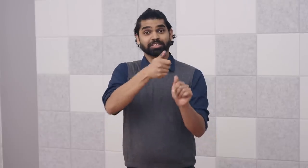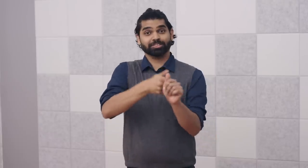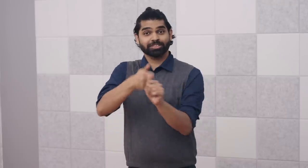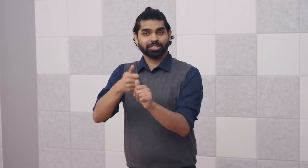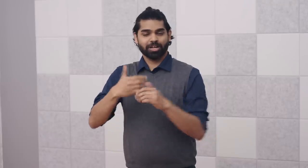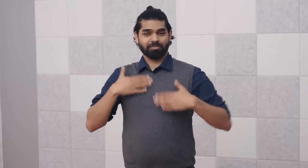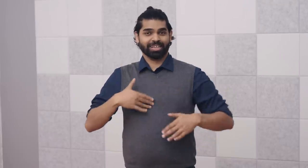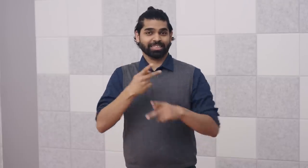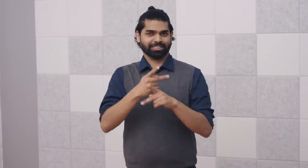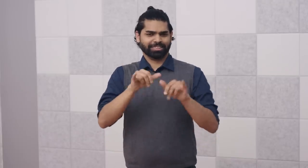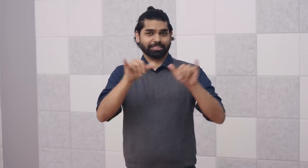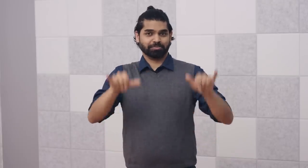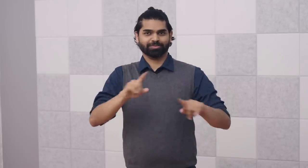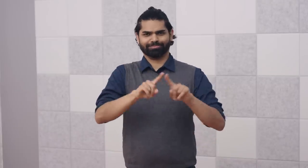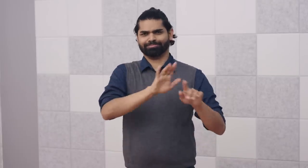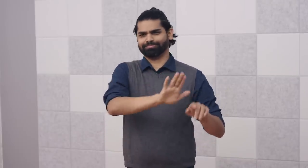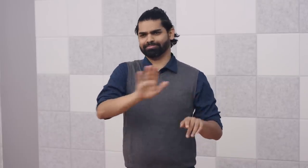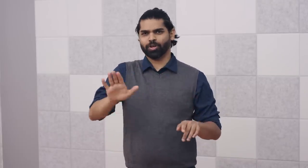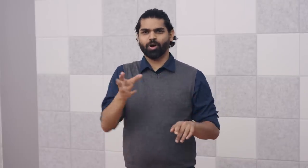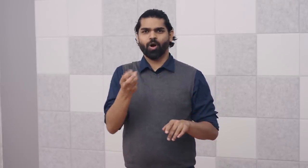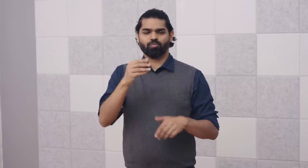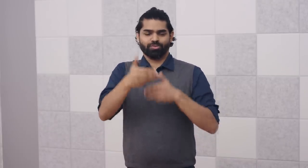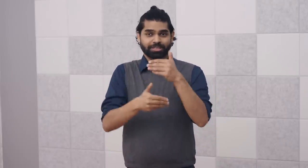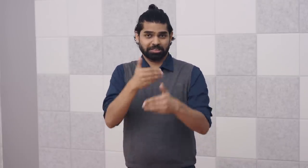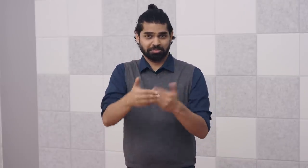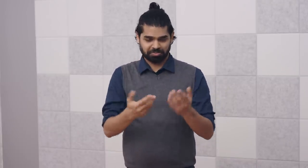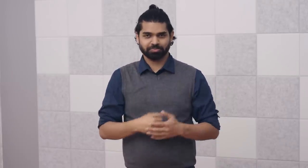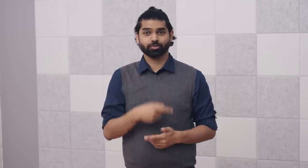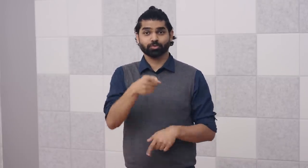Each healthcare system is different and may have their own procedures.